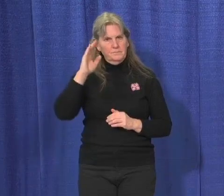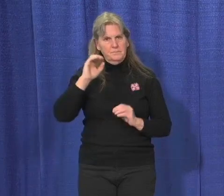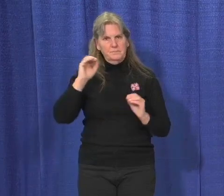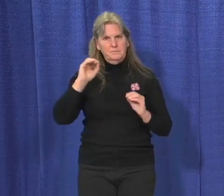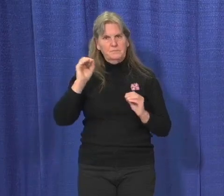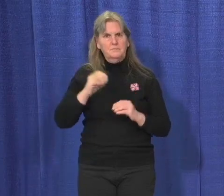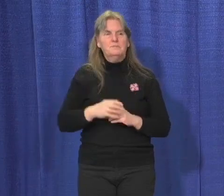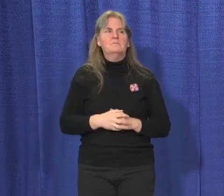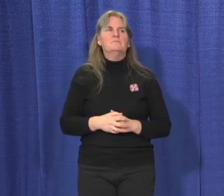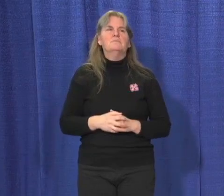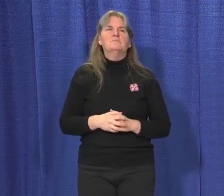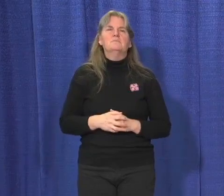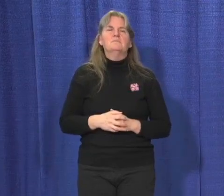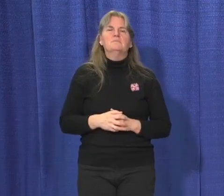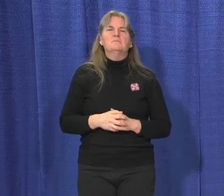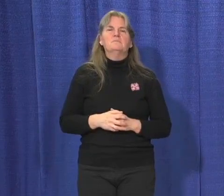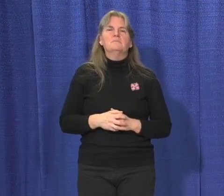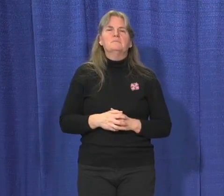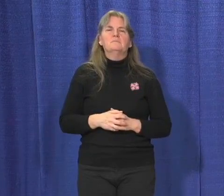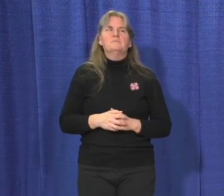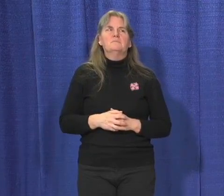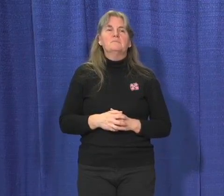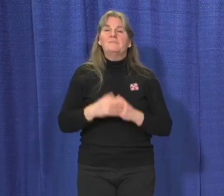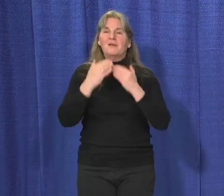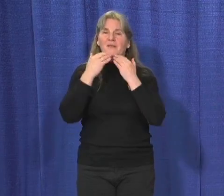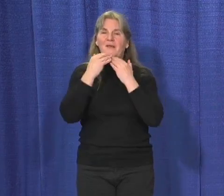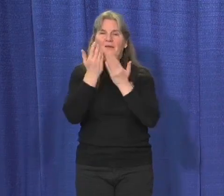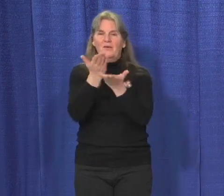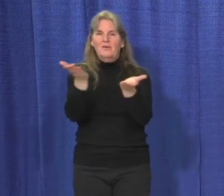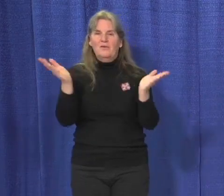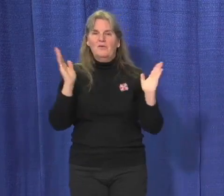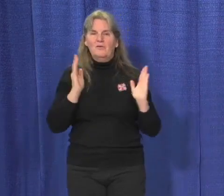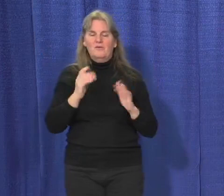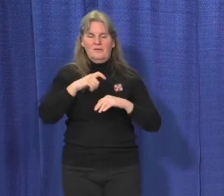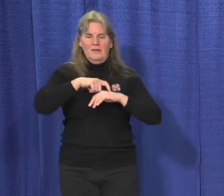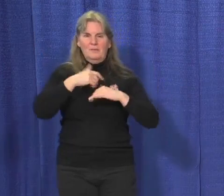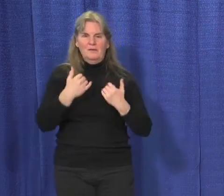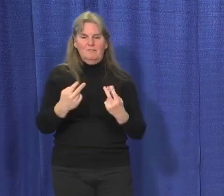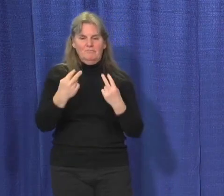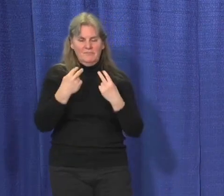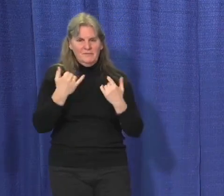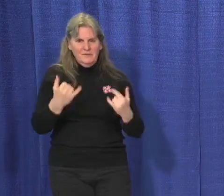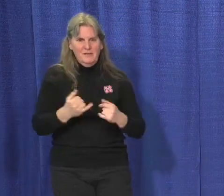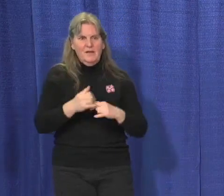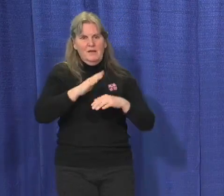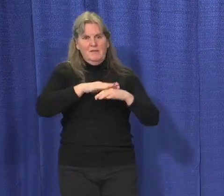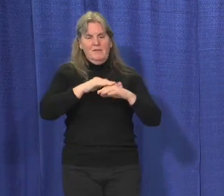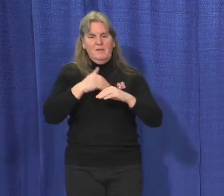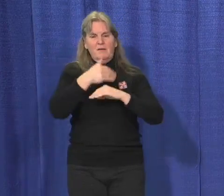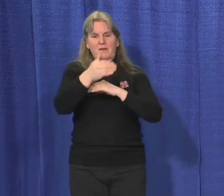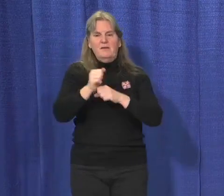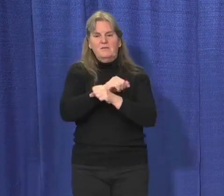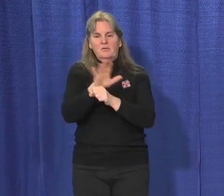Reporter: I don't have a question. Thank you. Pat: I'd like to thank you all for your time and advised